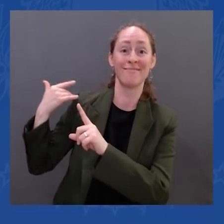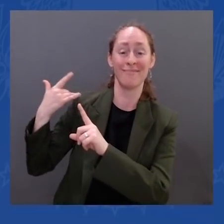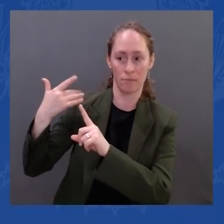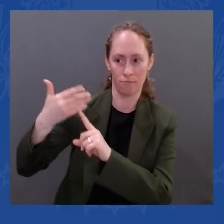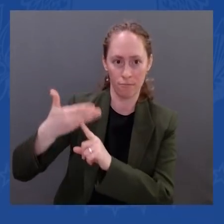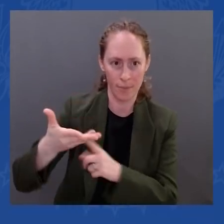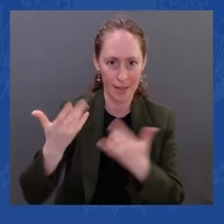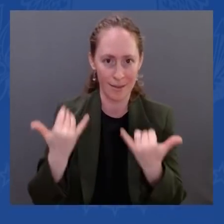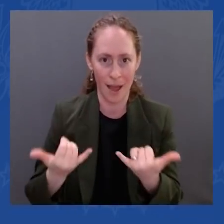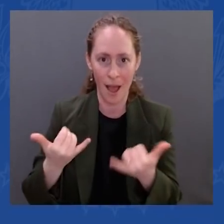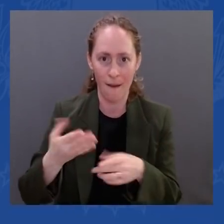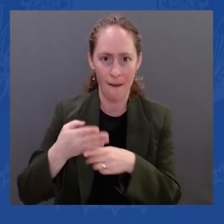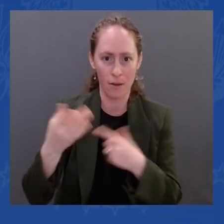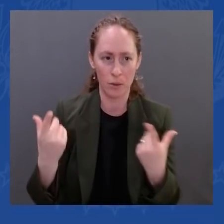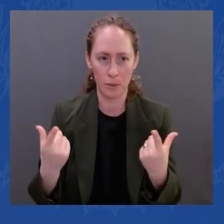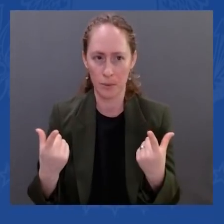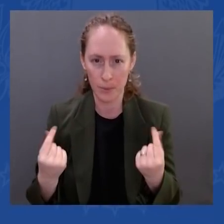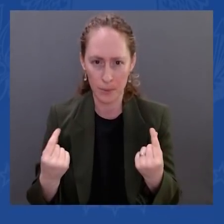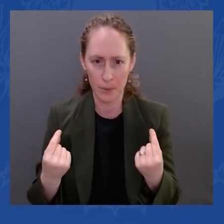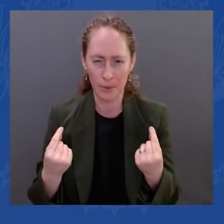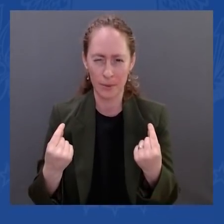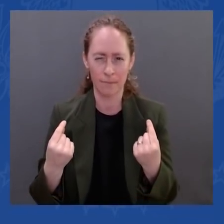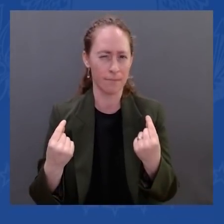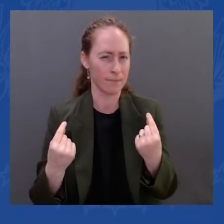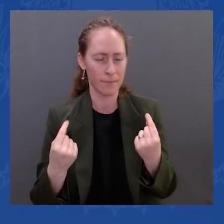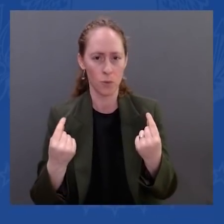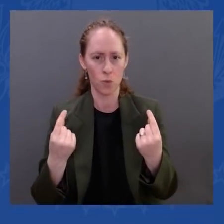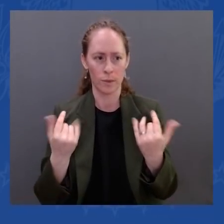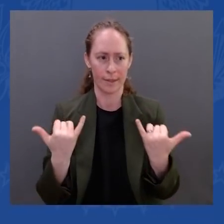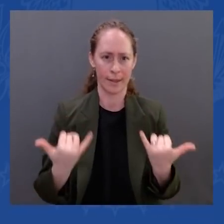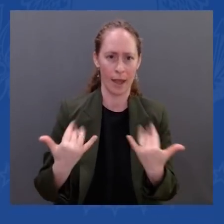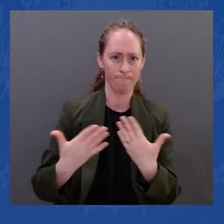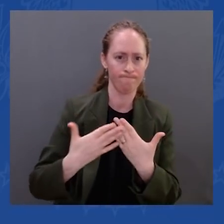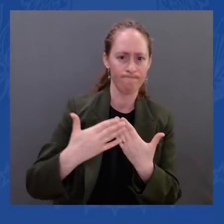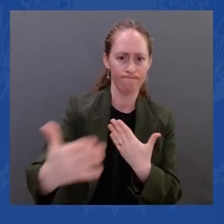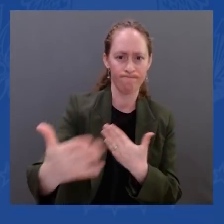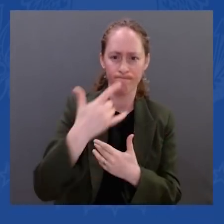Indo-Pacific and to establish a free and open rules-based international order,